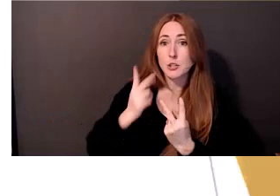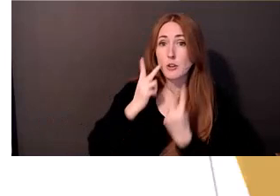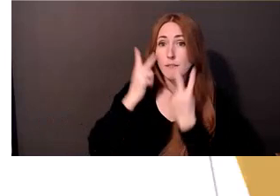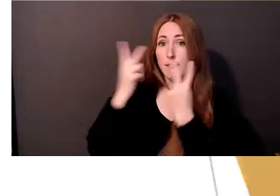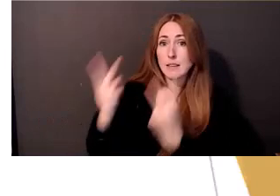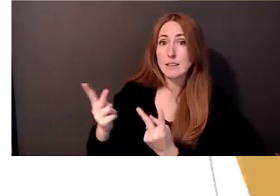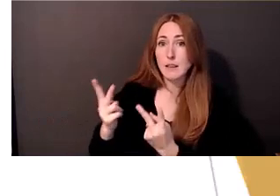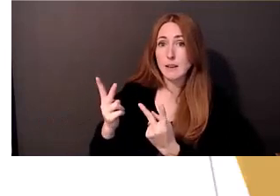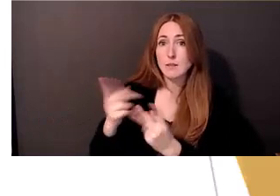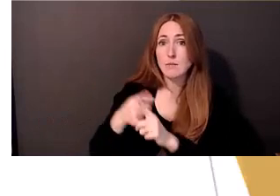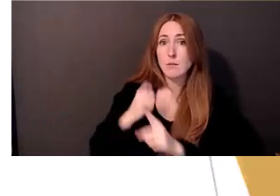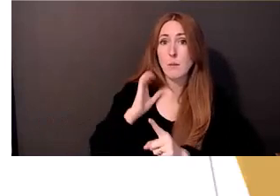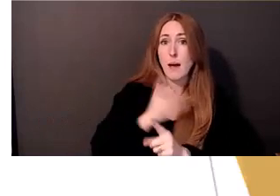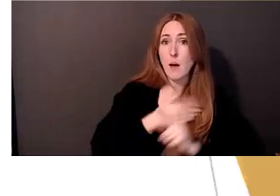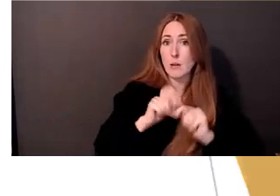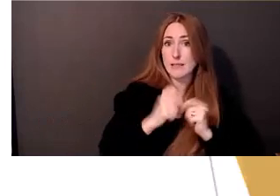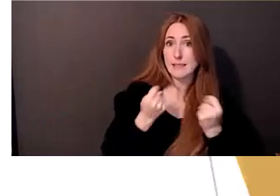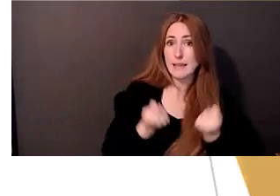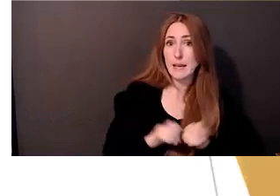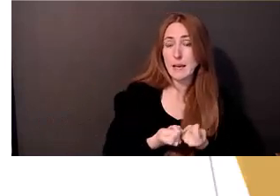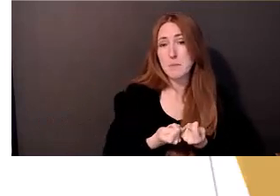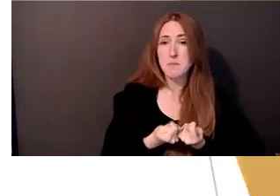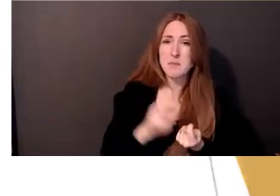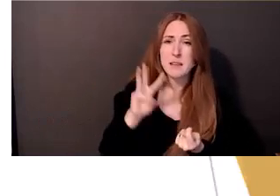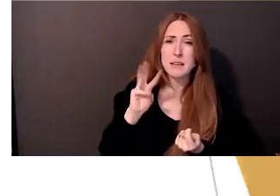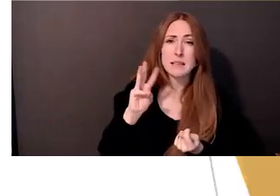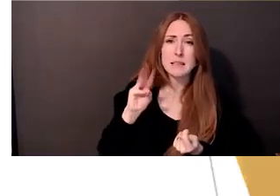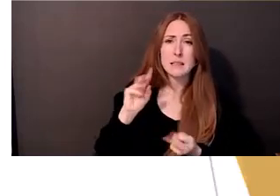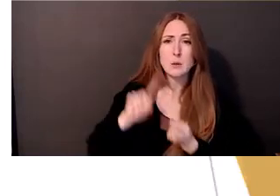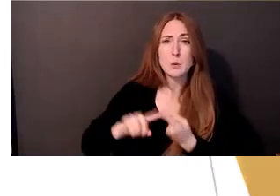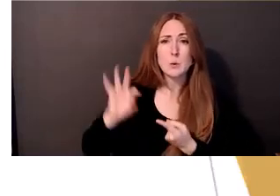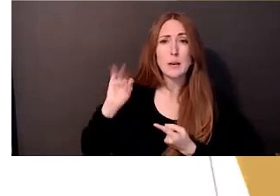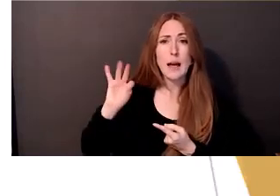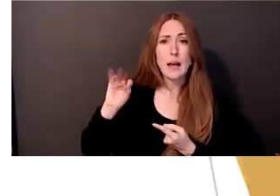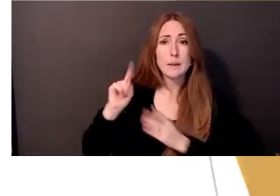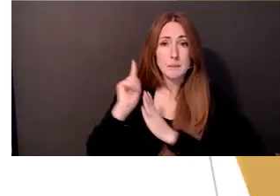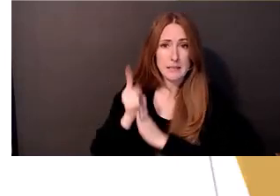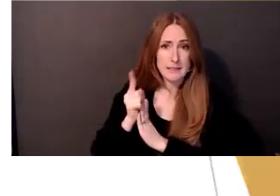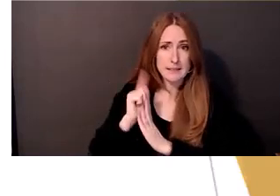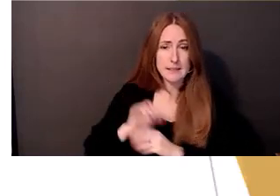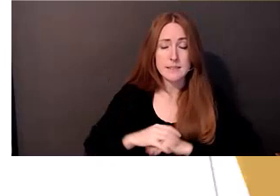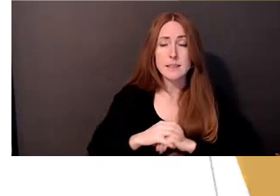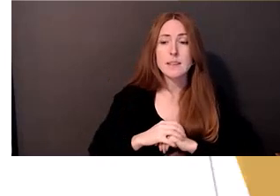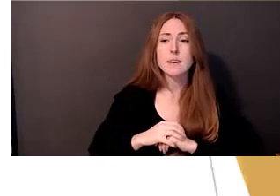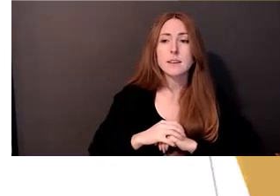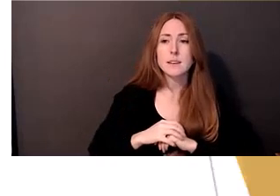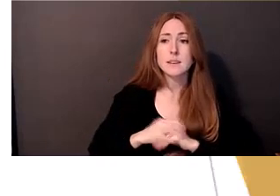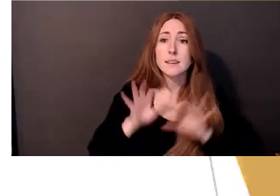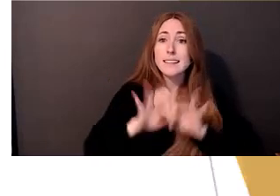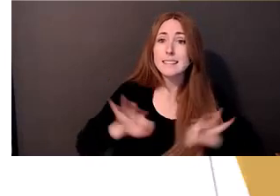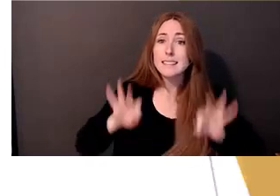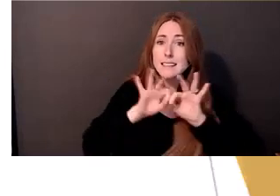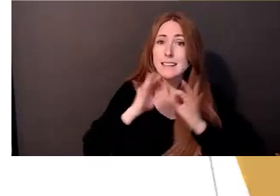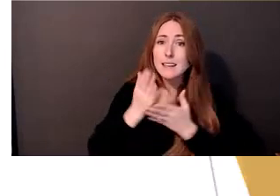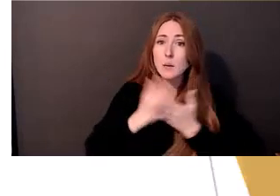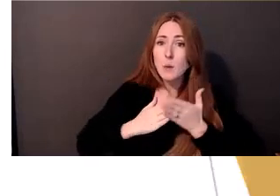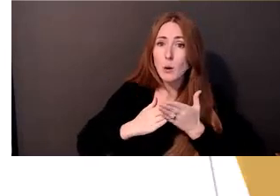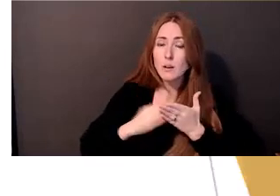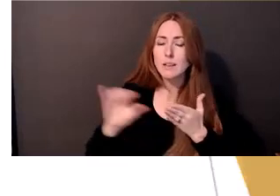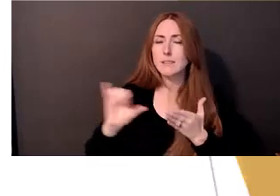lasts between 60 to 90 minutes. And a key component, like I mentioned, for this program